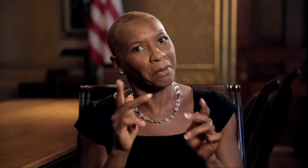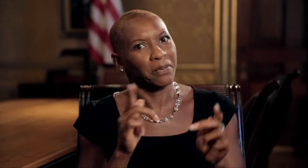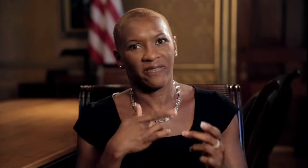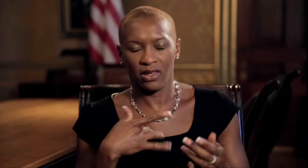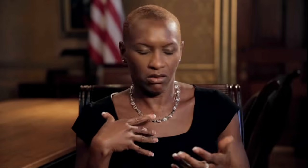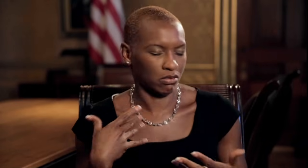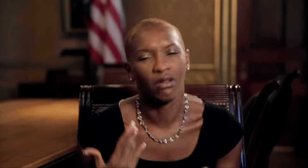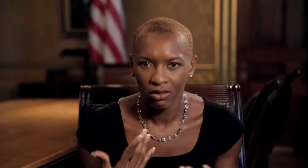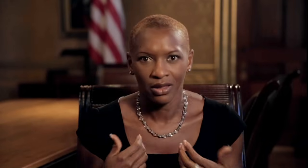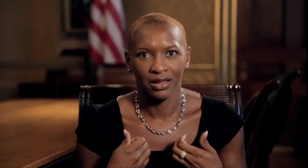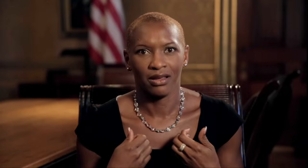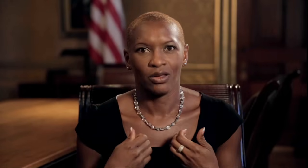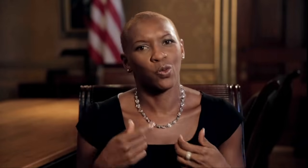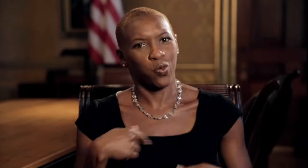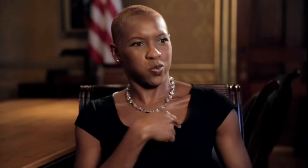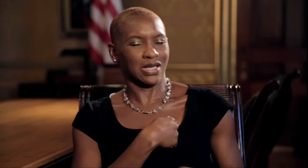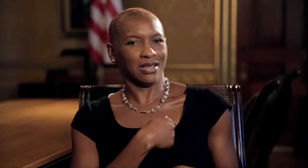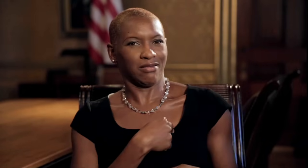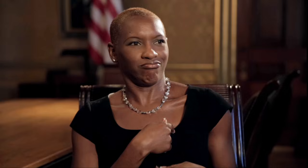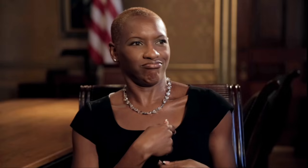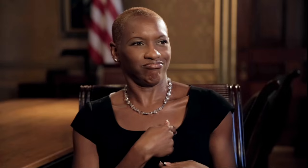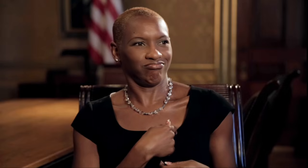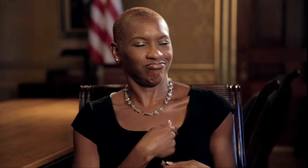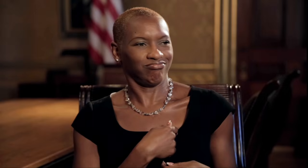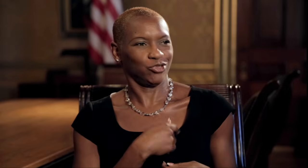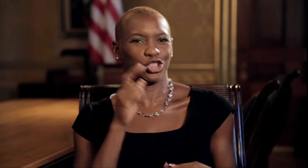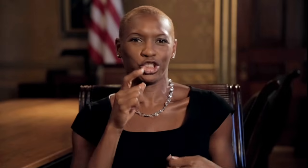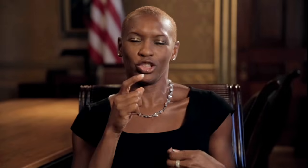Some people can feel worn out by it all, so we...